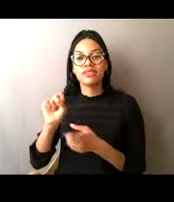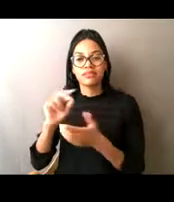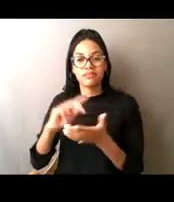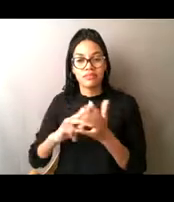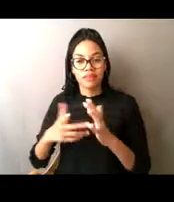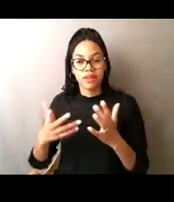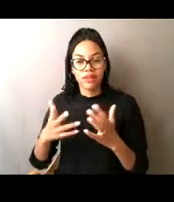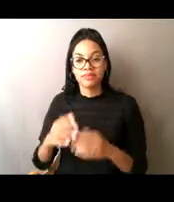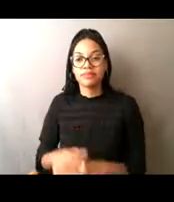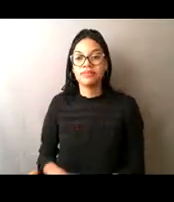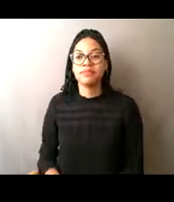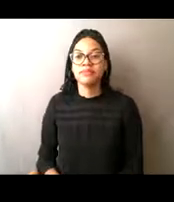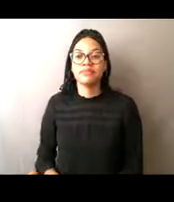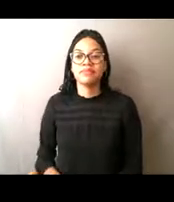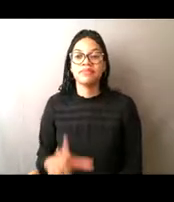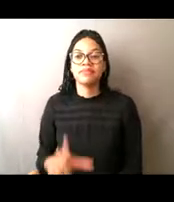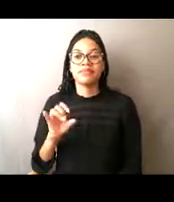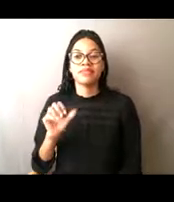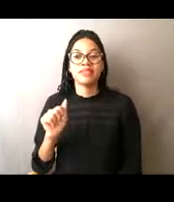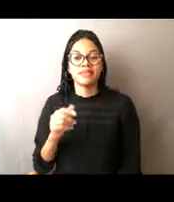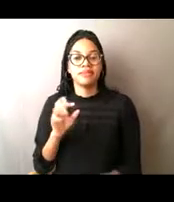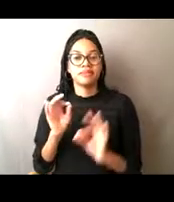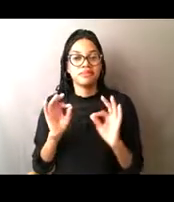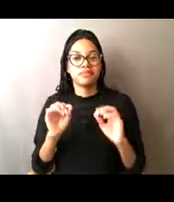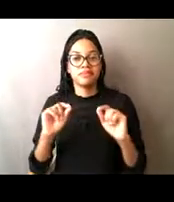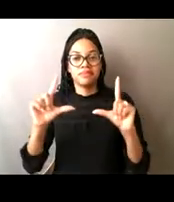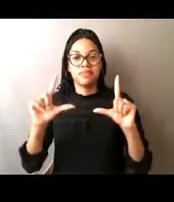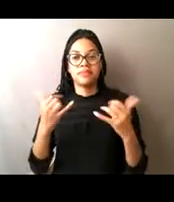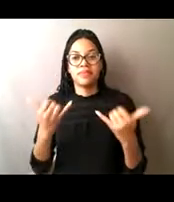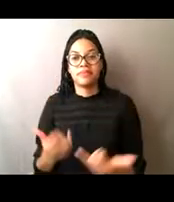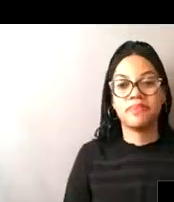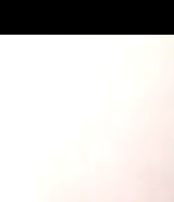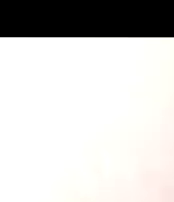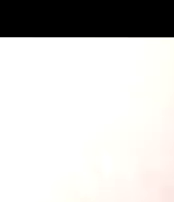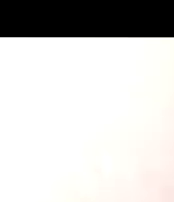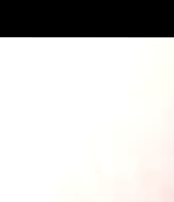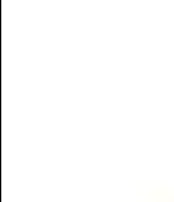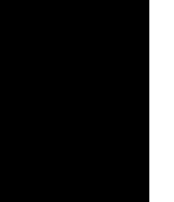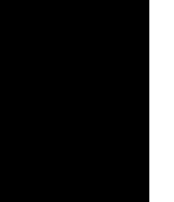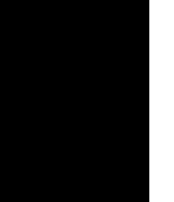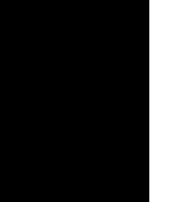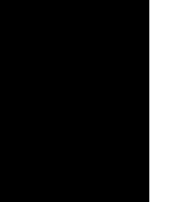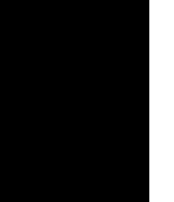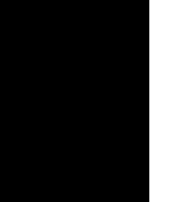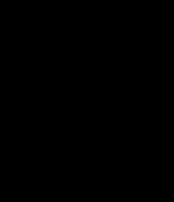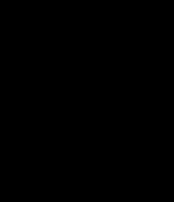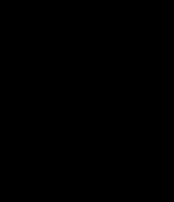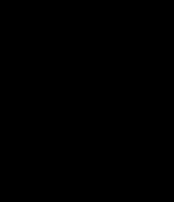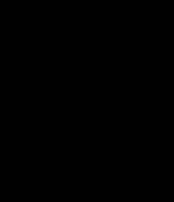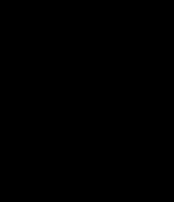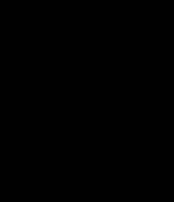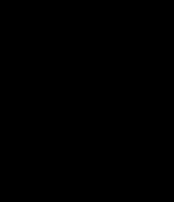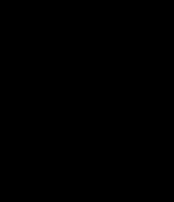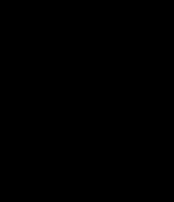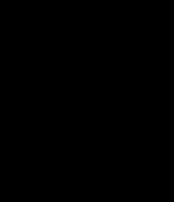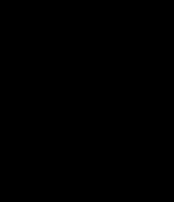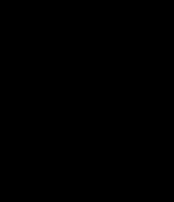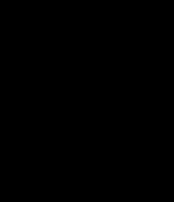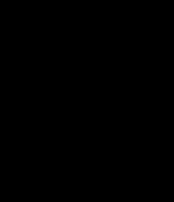[Lisa] All right, so we'll get that loaded up here, and we'll get started in just a sec here.